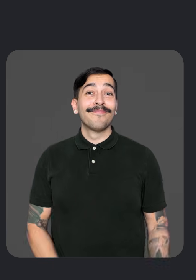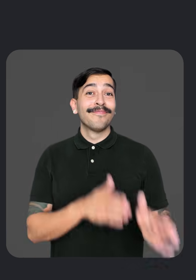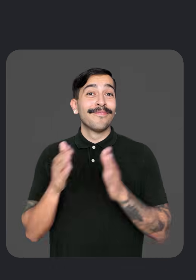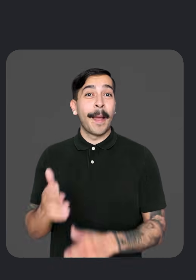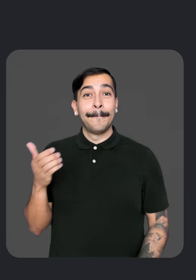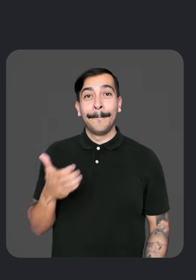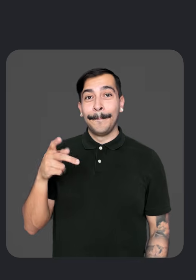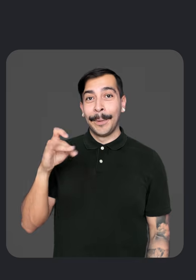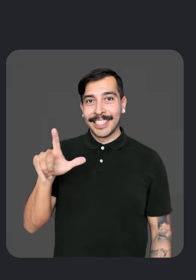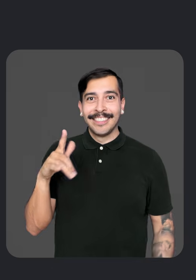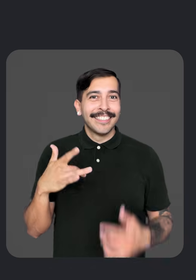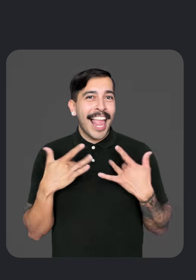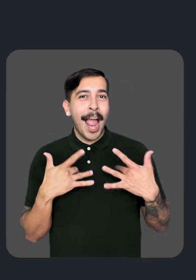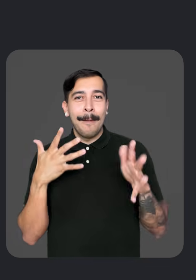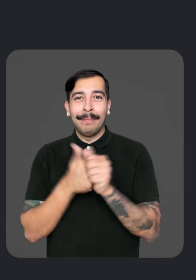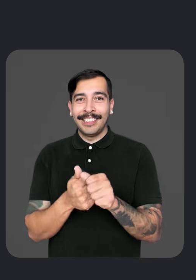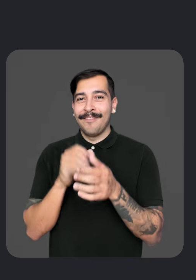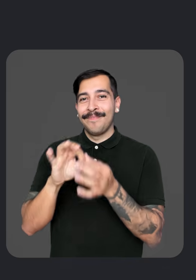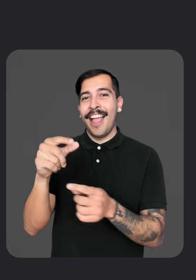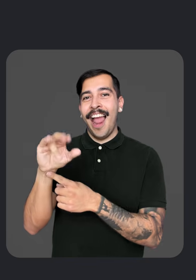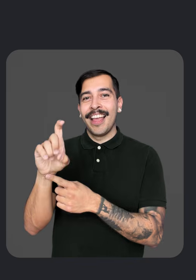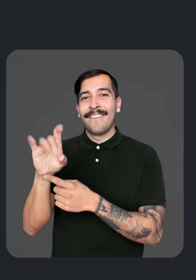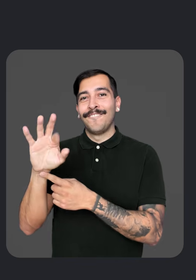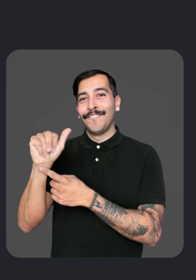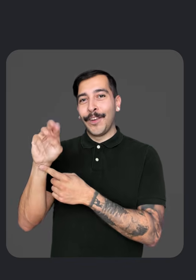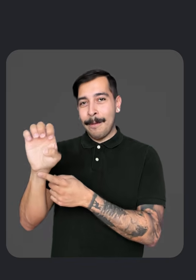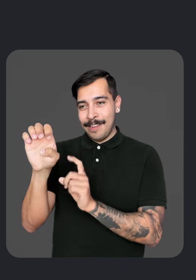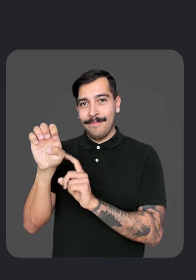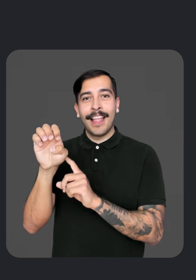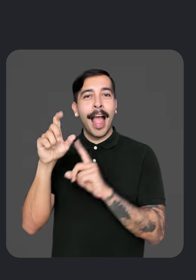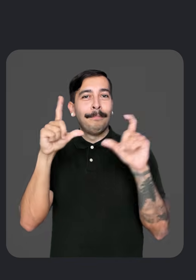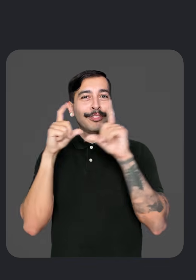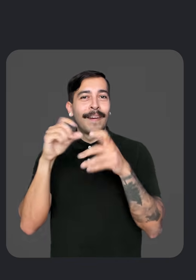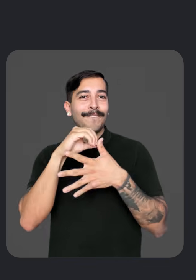Moving on to Pixel, we have some exciting updates to share for Guided Frame, the camera feature